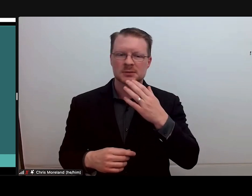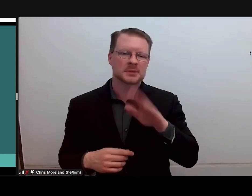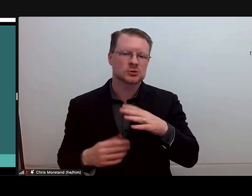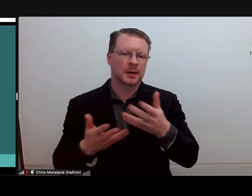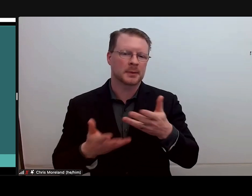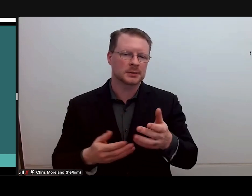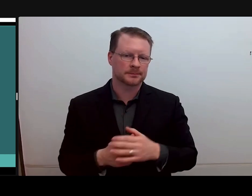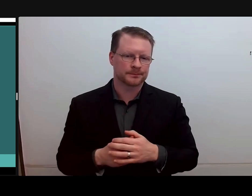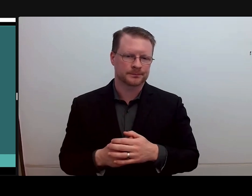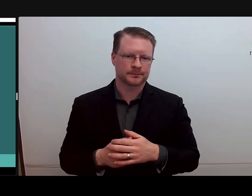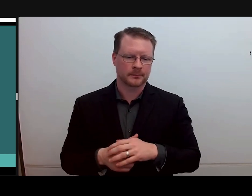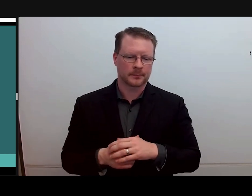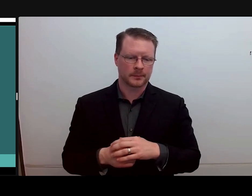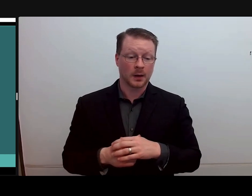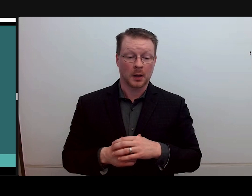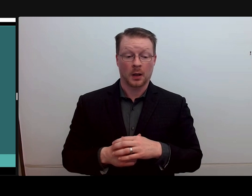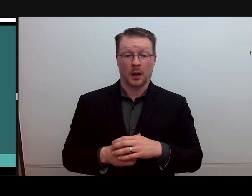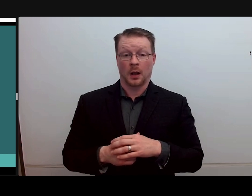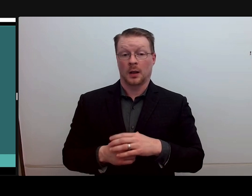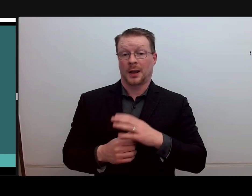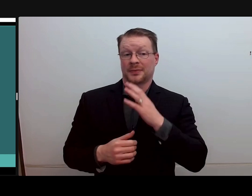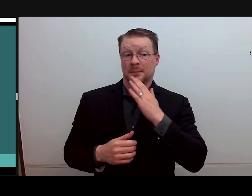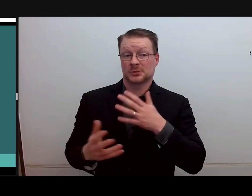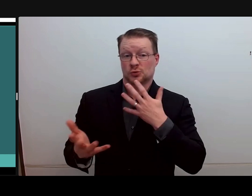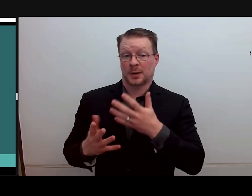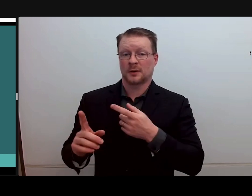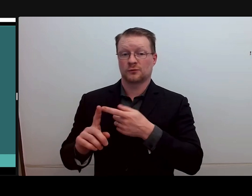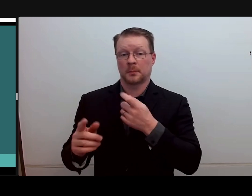experiencing mistreatment within the last 12 months.